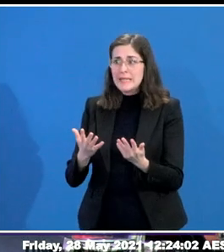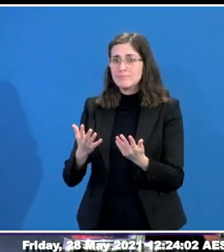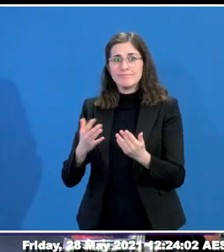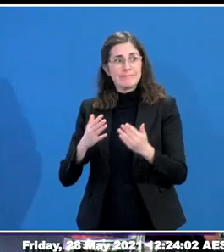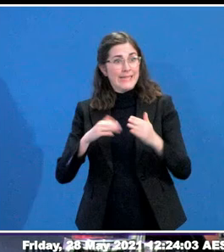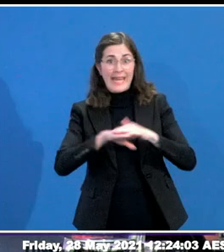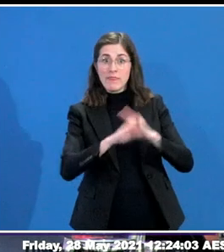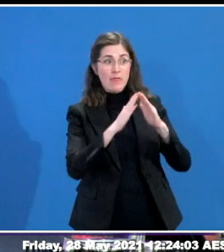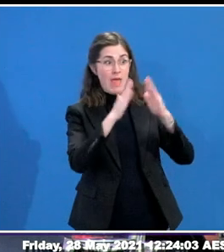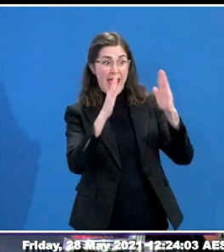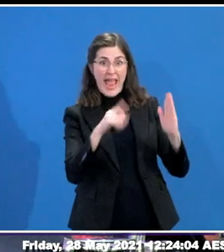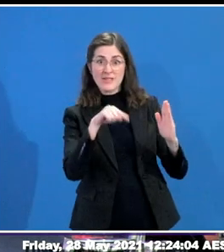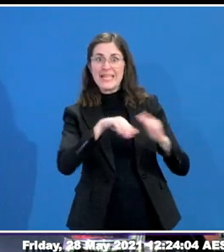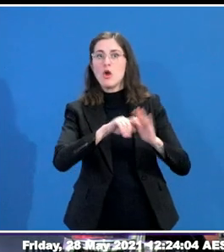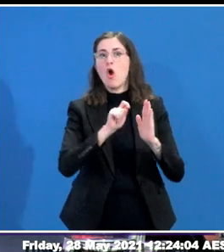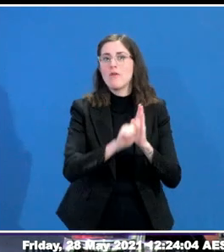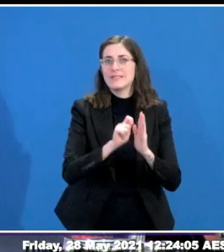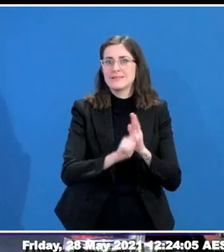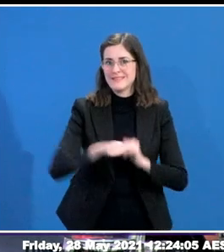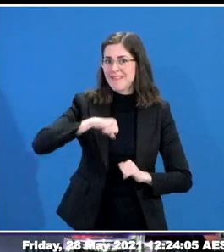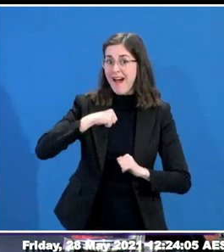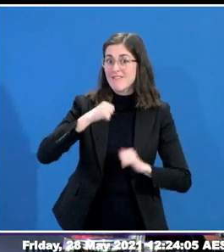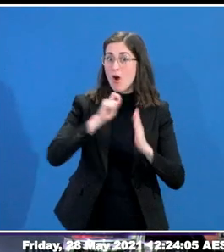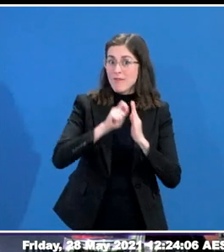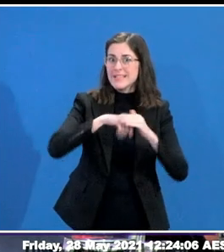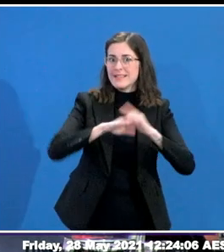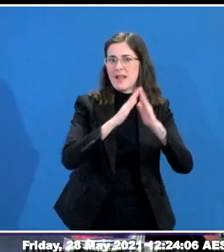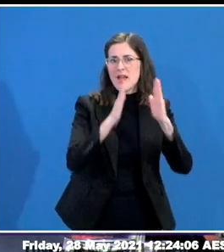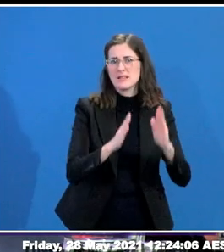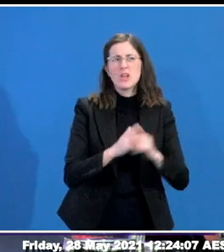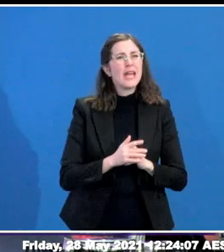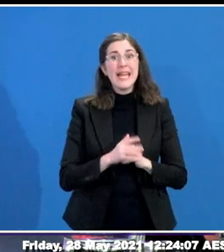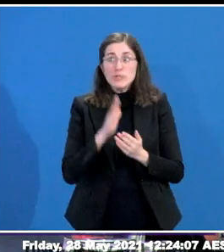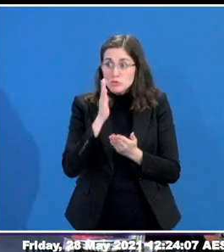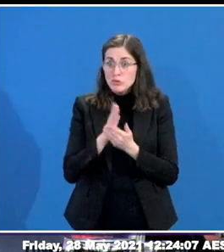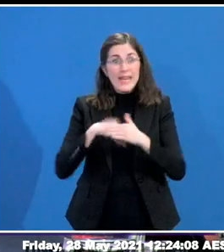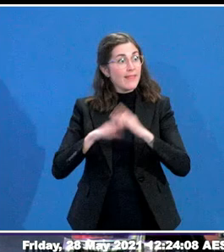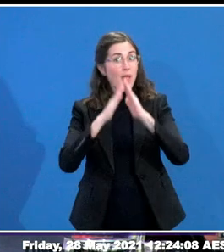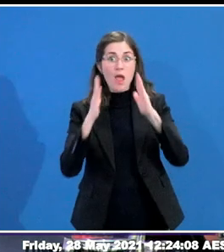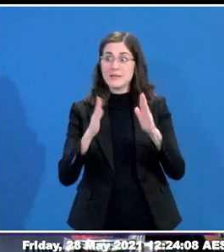office. We don't put --- we try not to put signs up in residents' houses